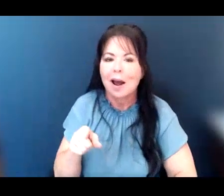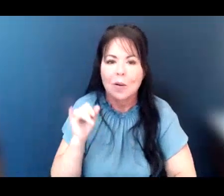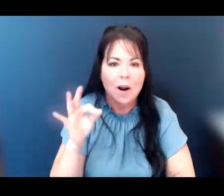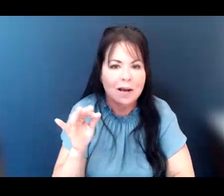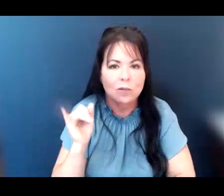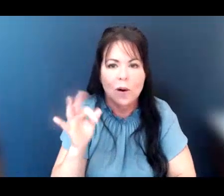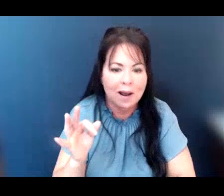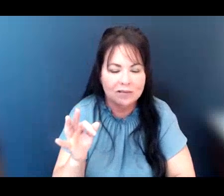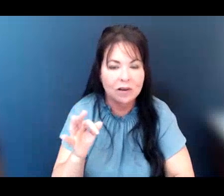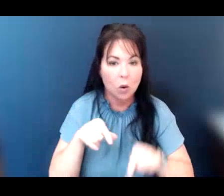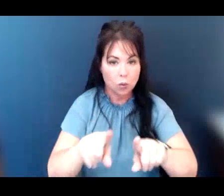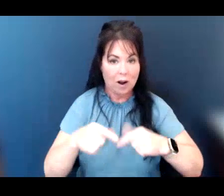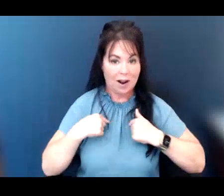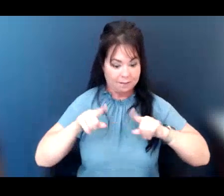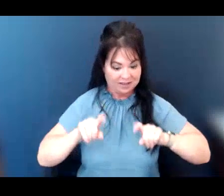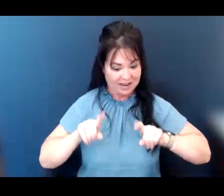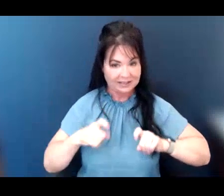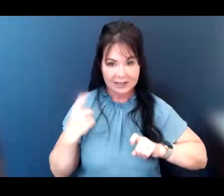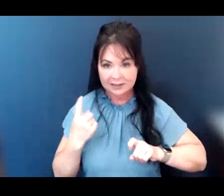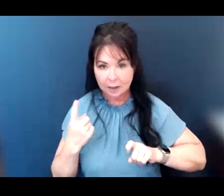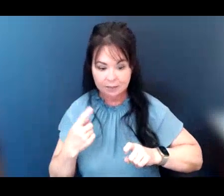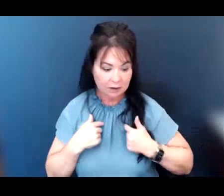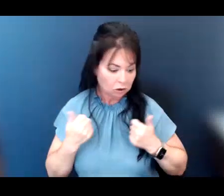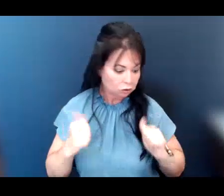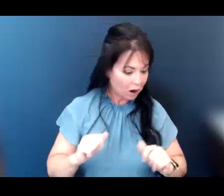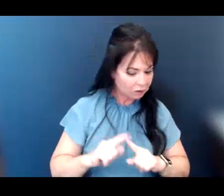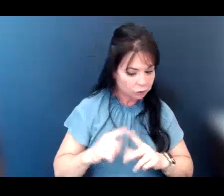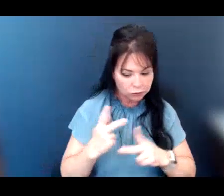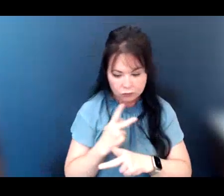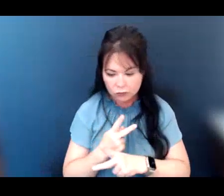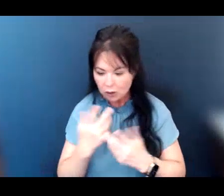or when I'm looking at something or trying to figure out how to make something better, I like to think, how can I break this?